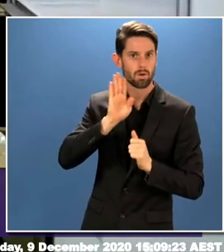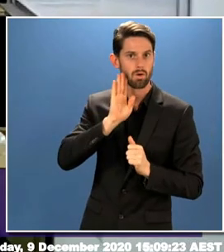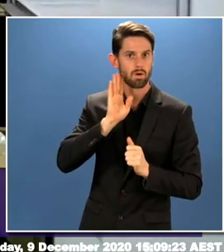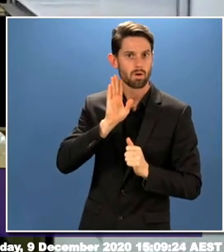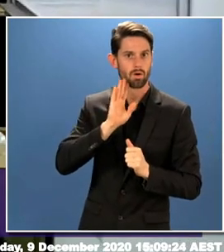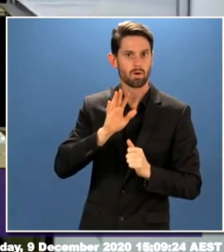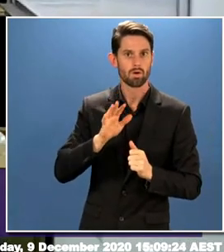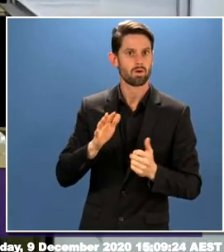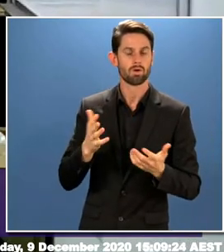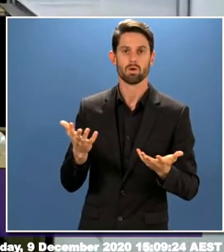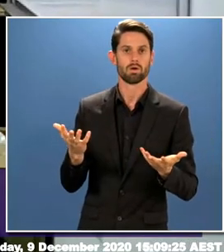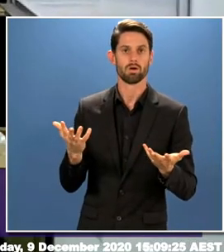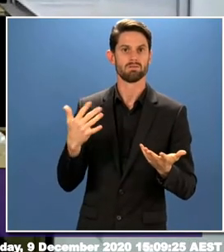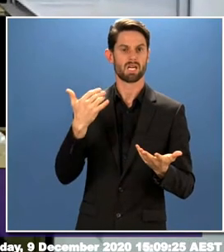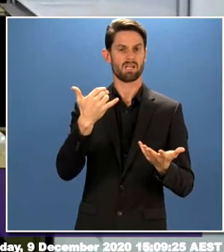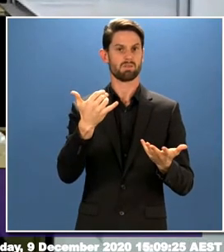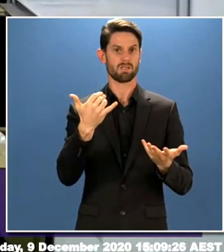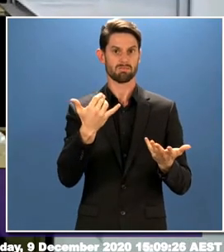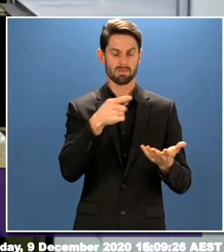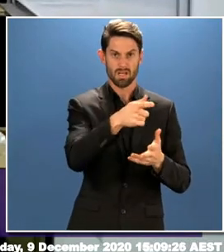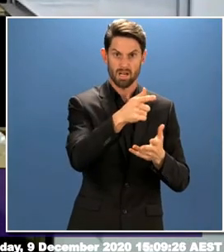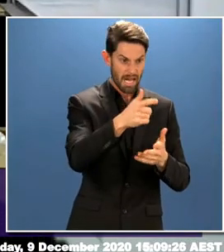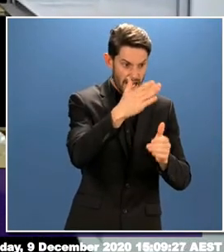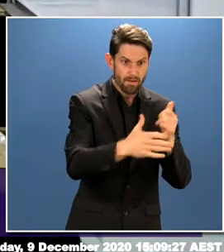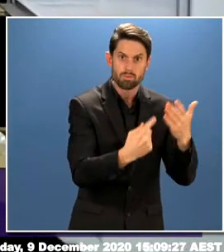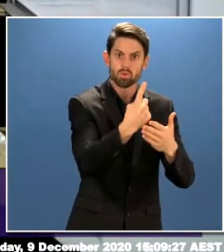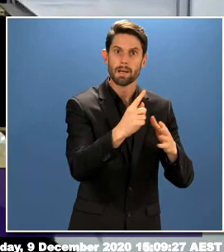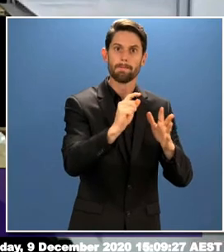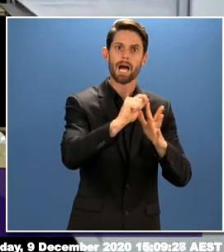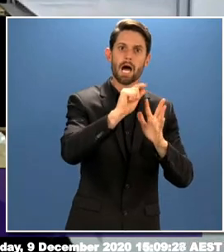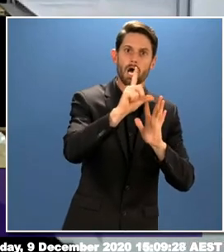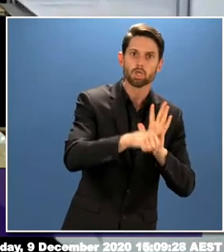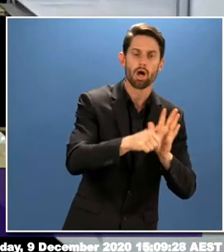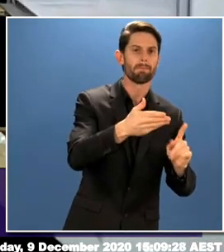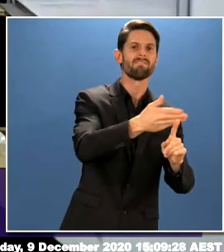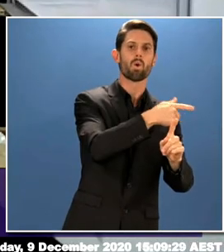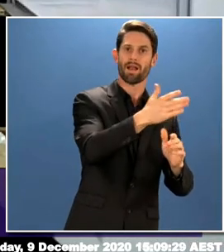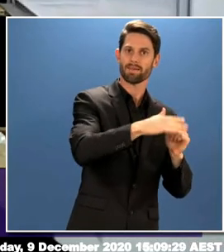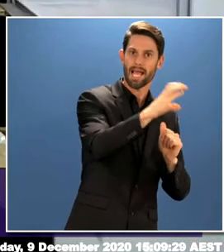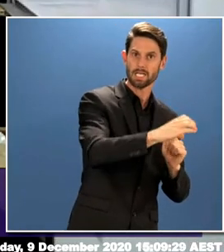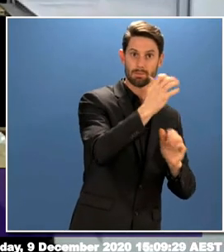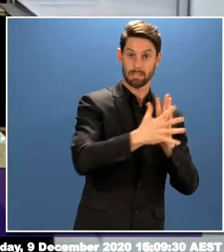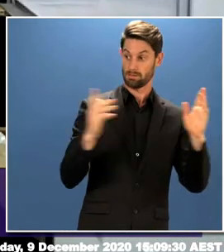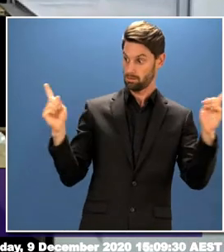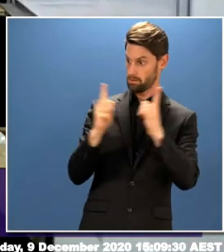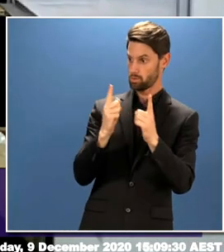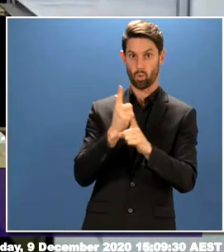hard to get a part-time job, there's no support systems, so DES can't actually provide support while you're at a secondary school to get a part-time job.